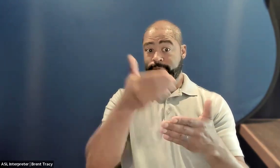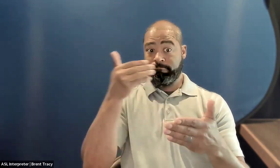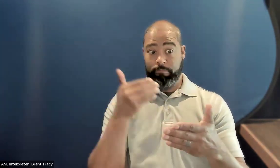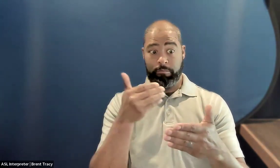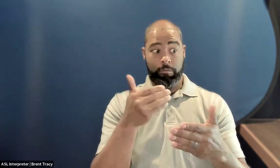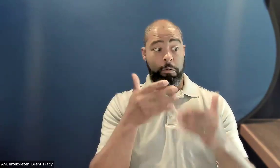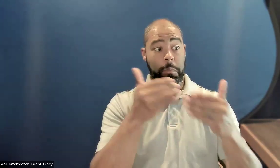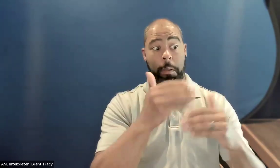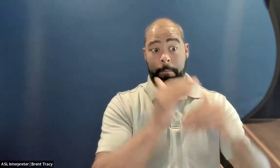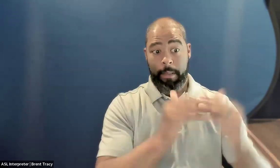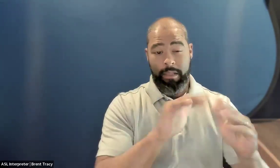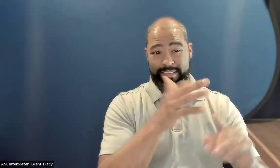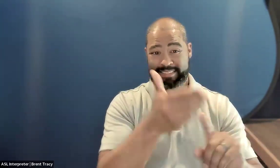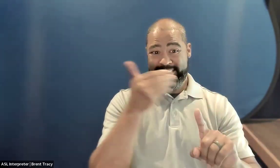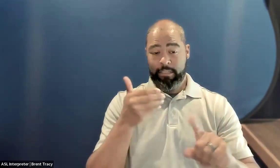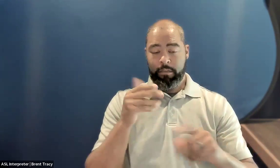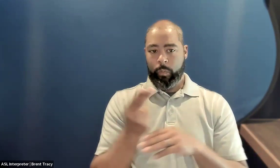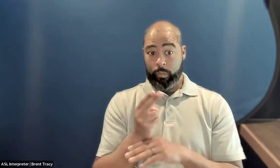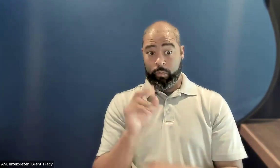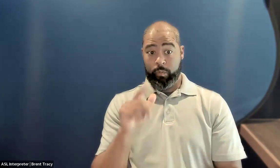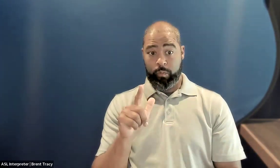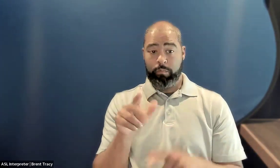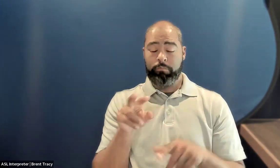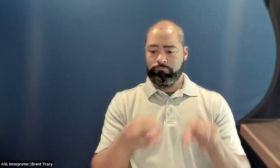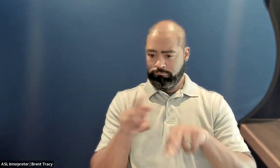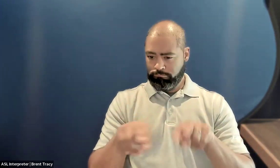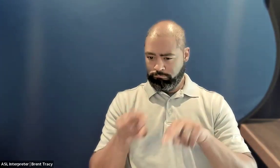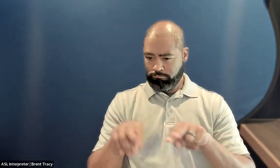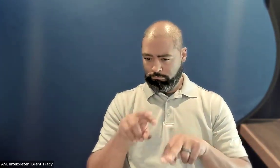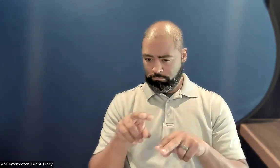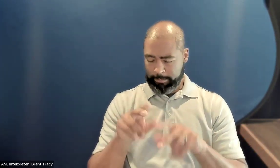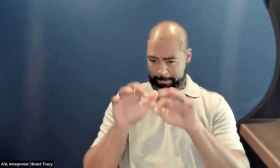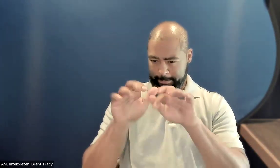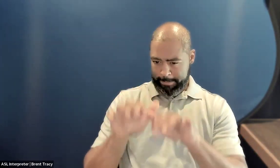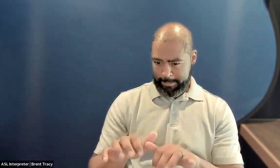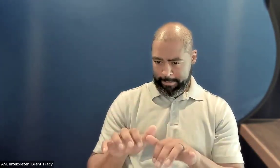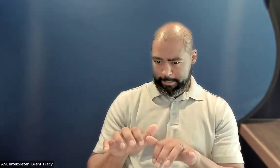project are is the is the most recommended way to use the tool. Next slide.